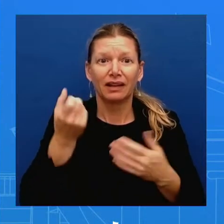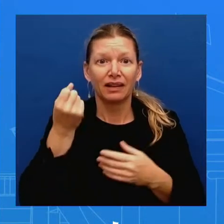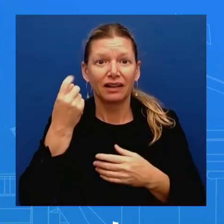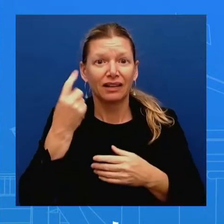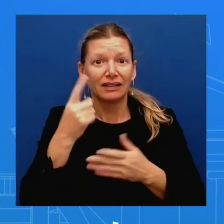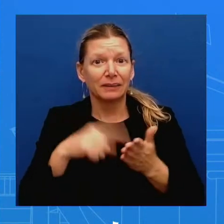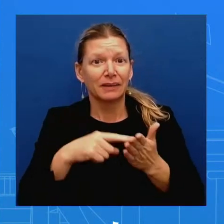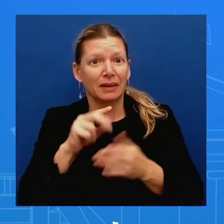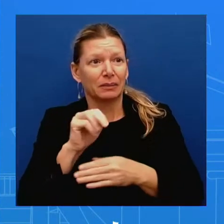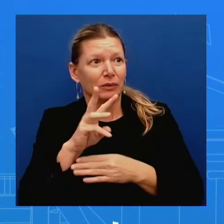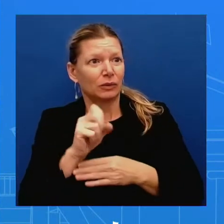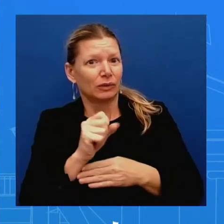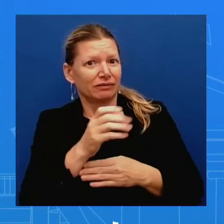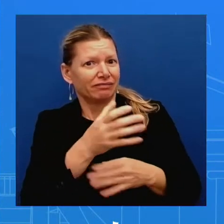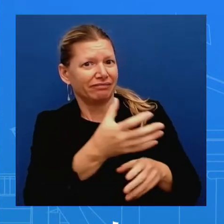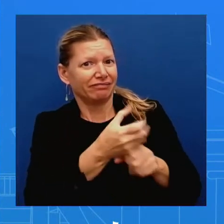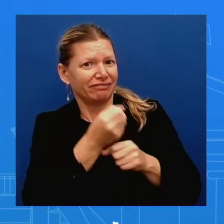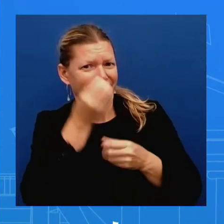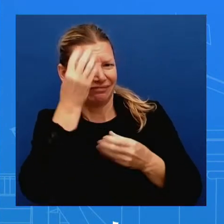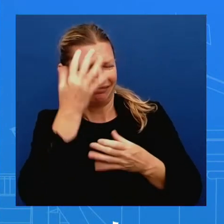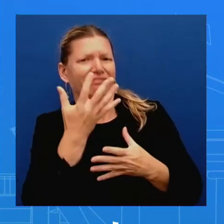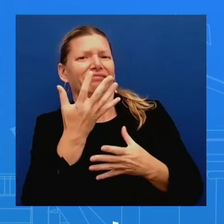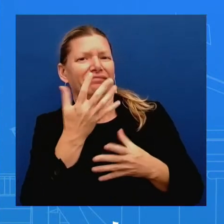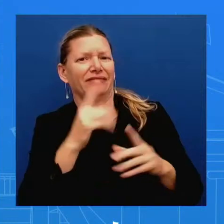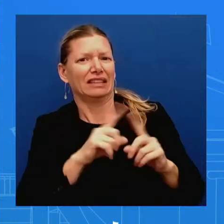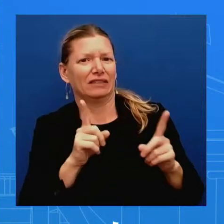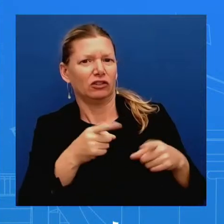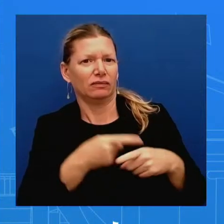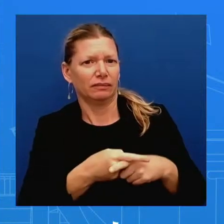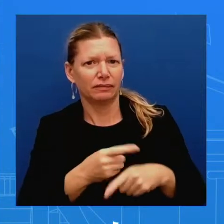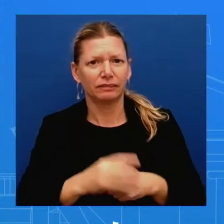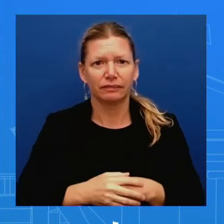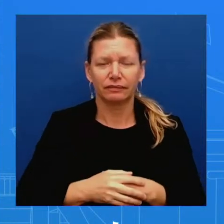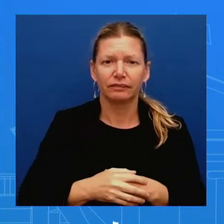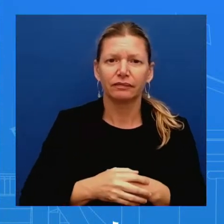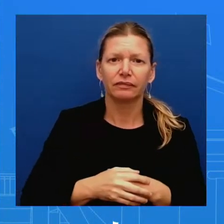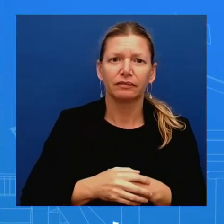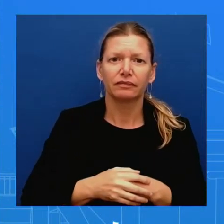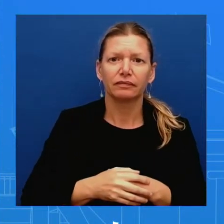Are you saying that you distrust the polling that shows the President's support among the African American community